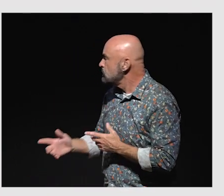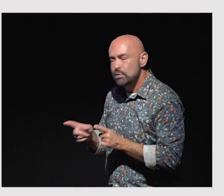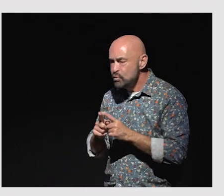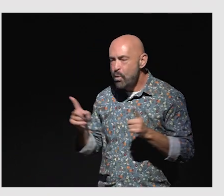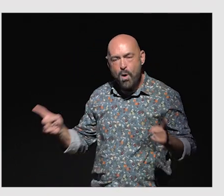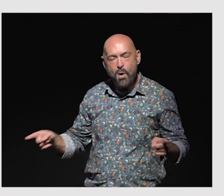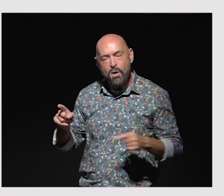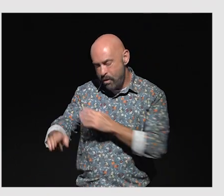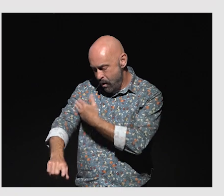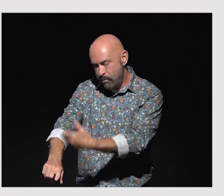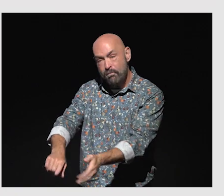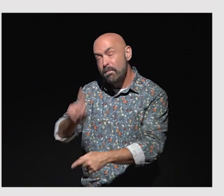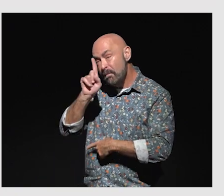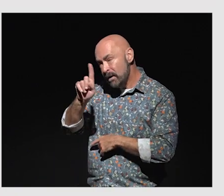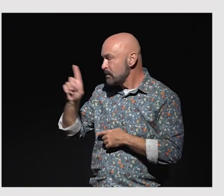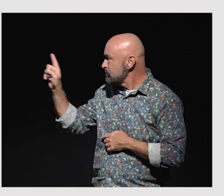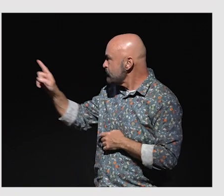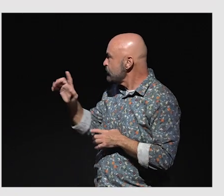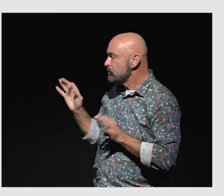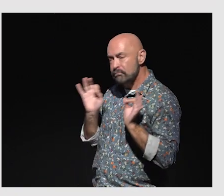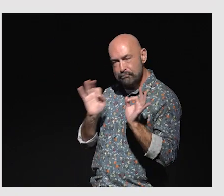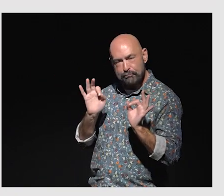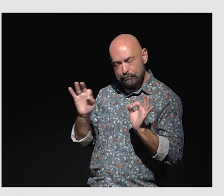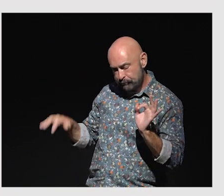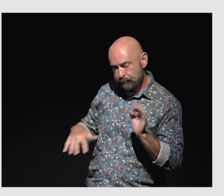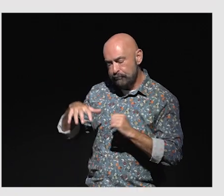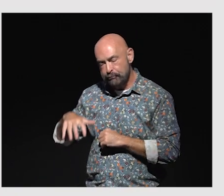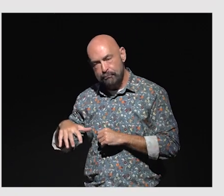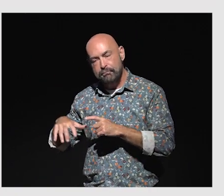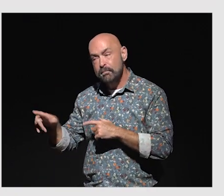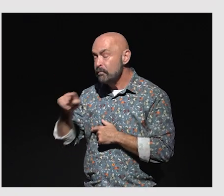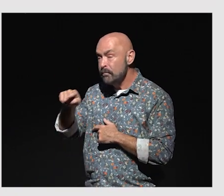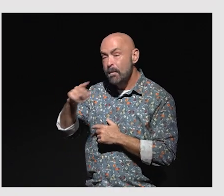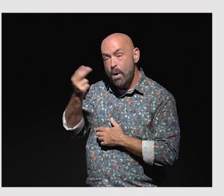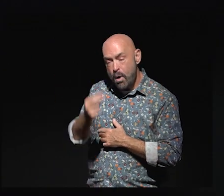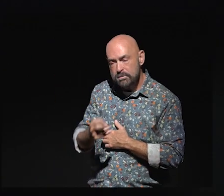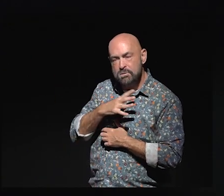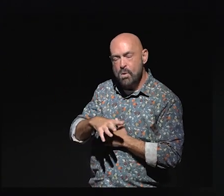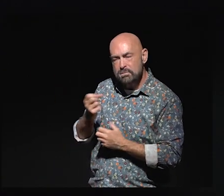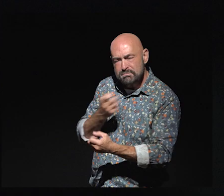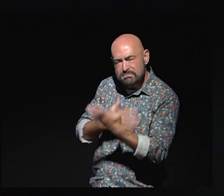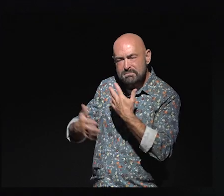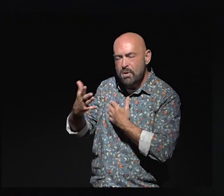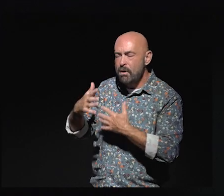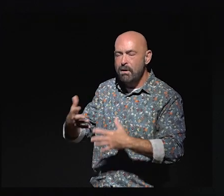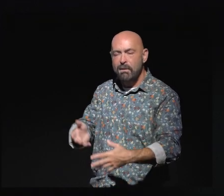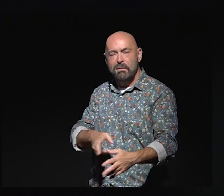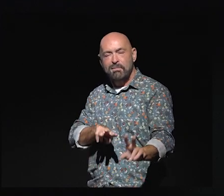and yet it is perfectly expressive of what he wants to say about her languidness,